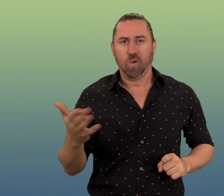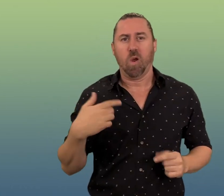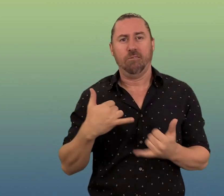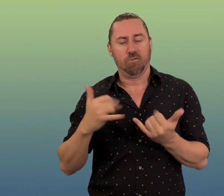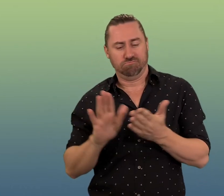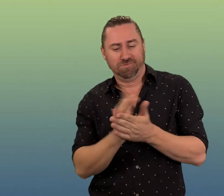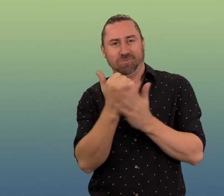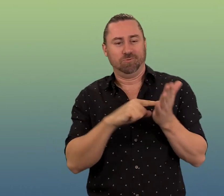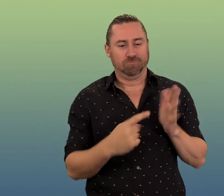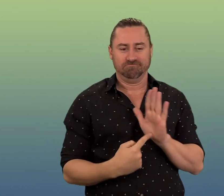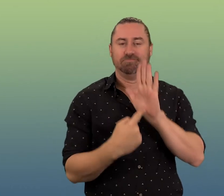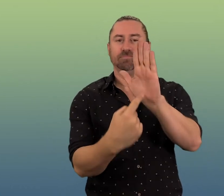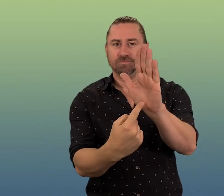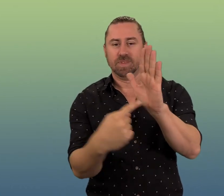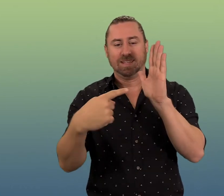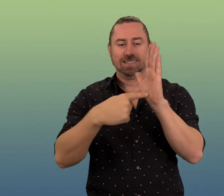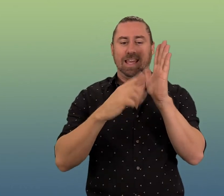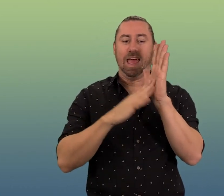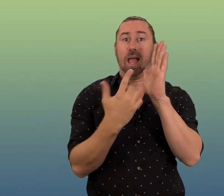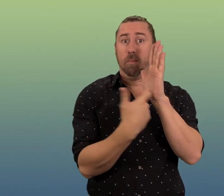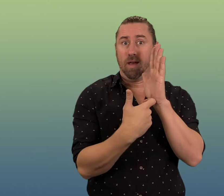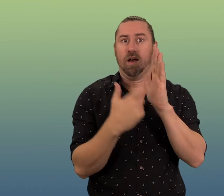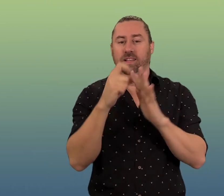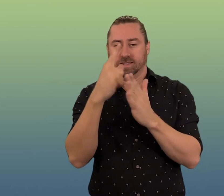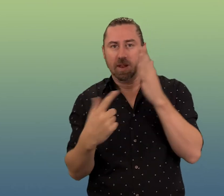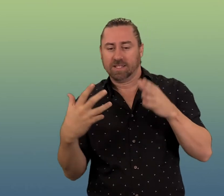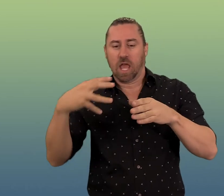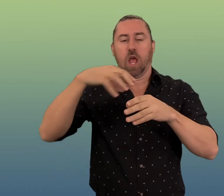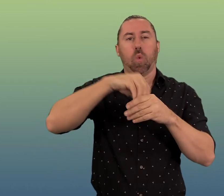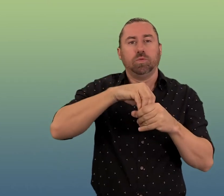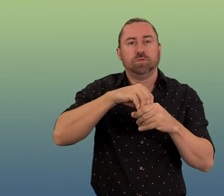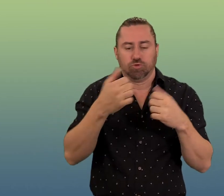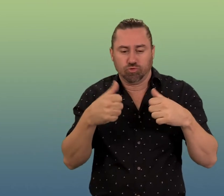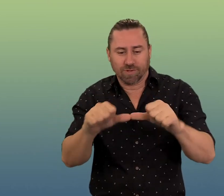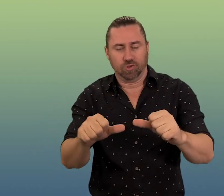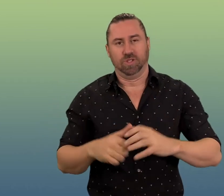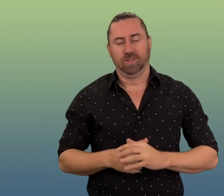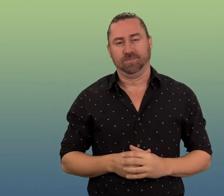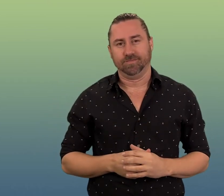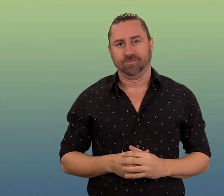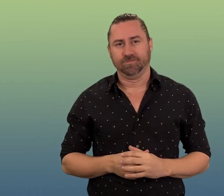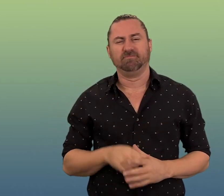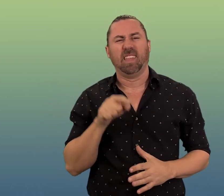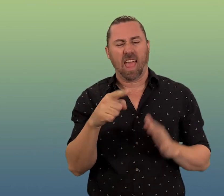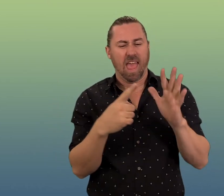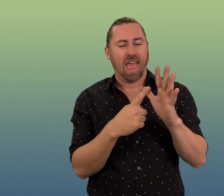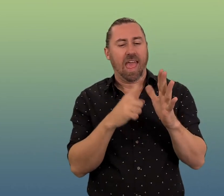I am pleased to present the TMR Accessibility and Inclusion Strategy, AIS.